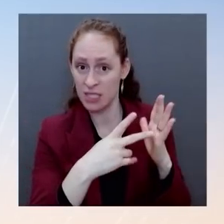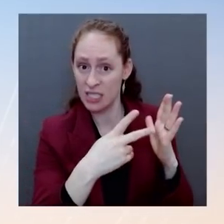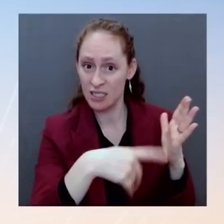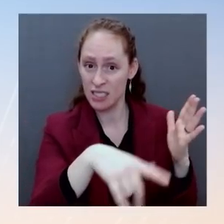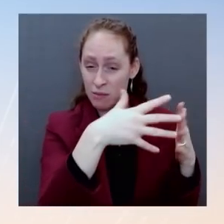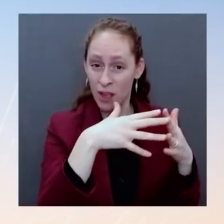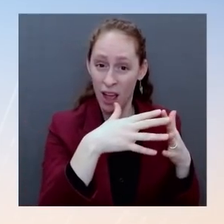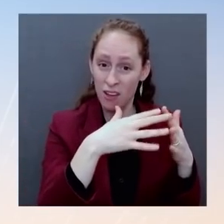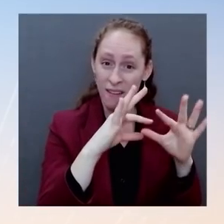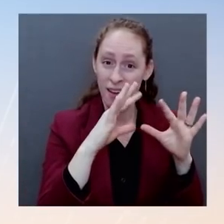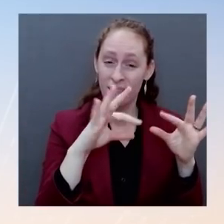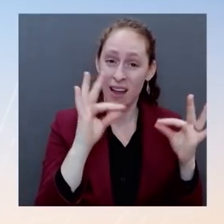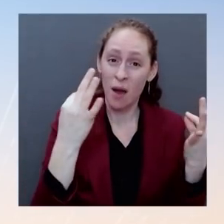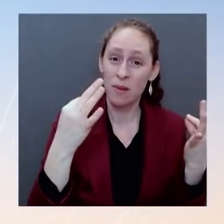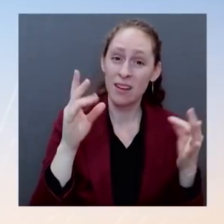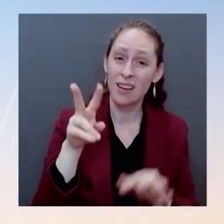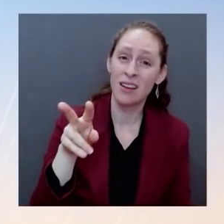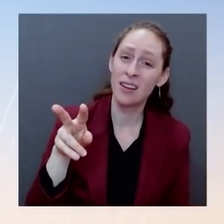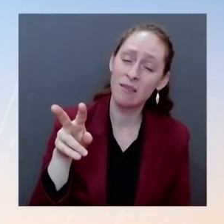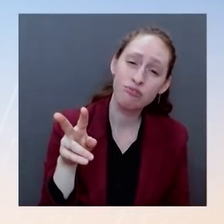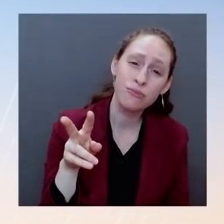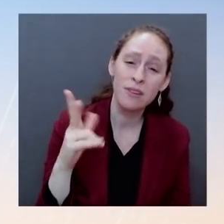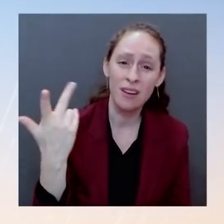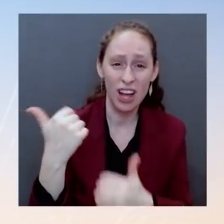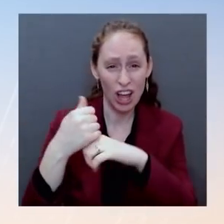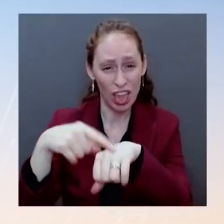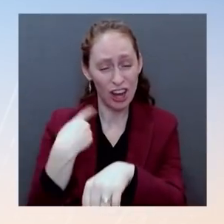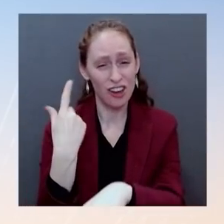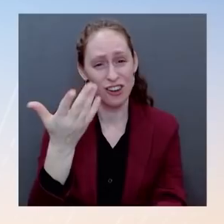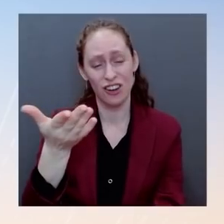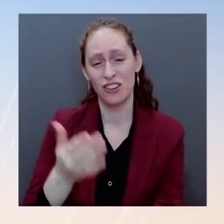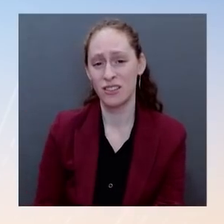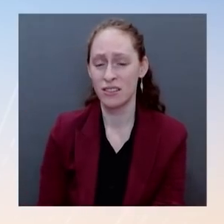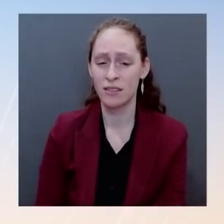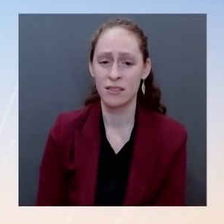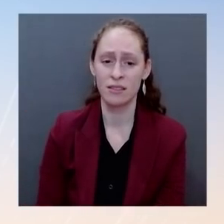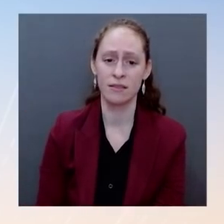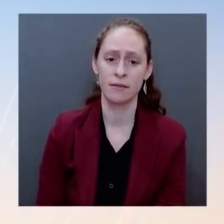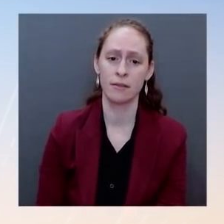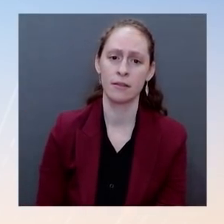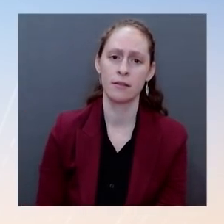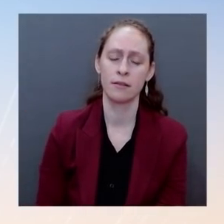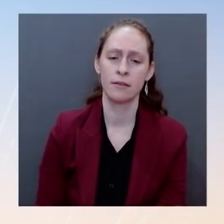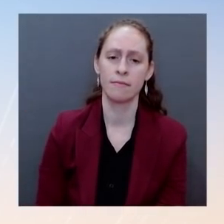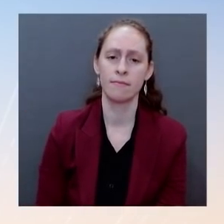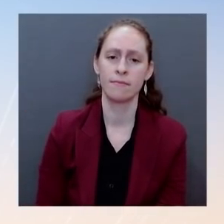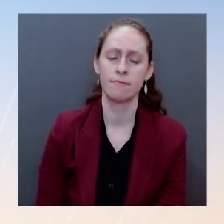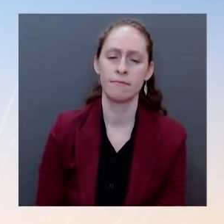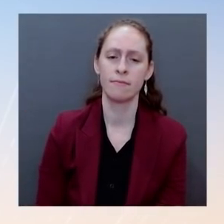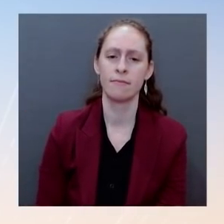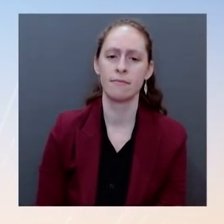in the context of a strong economy, most independent forecasters expect these prices to moderate over the course of 2022.